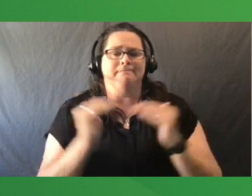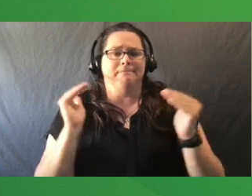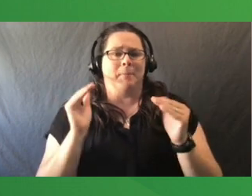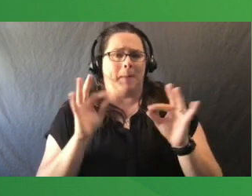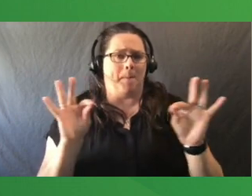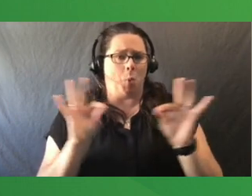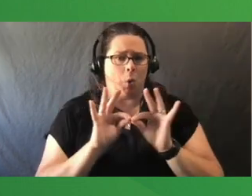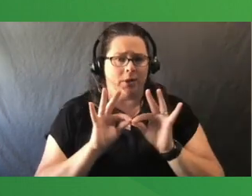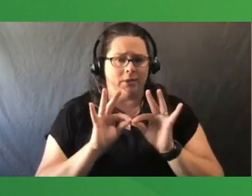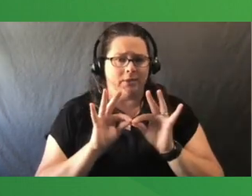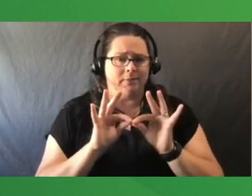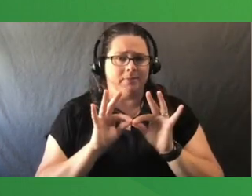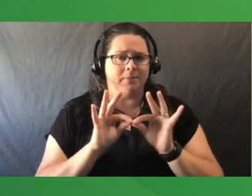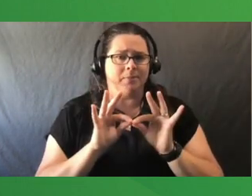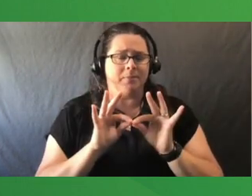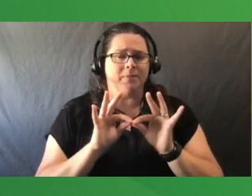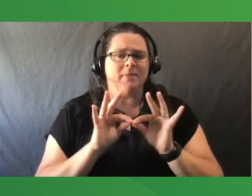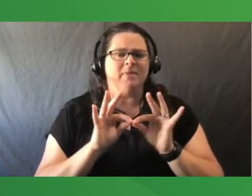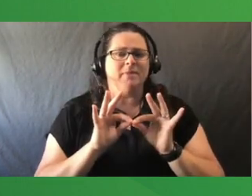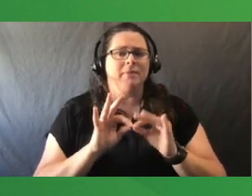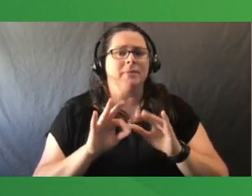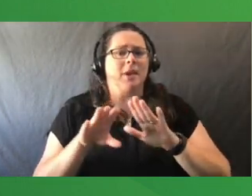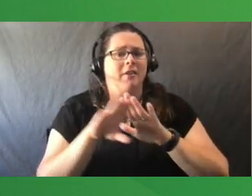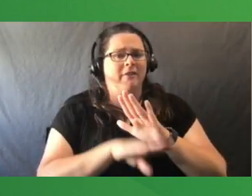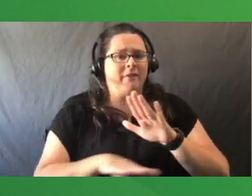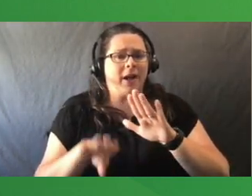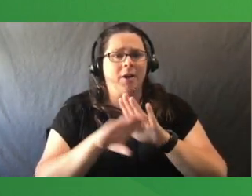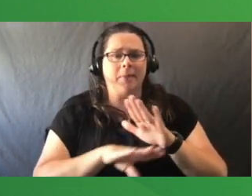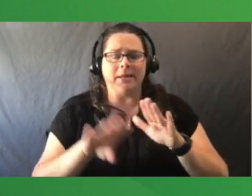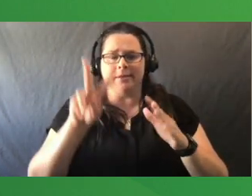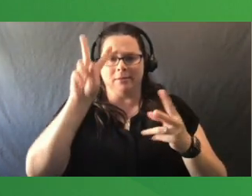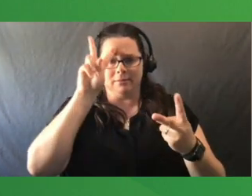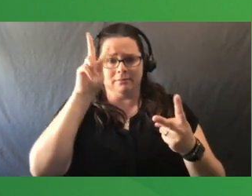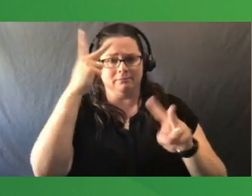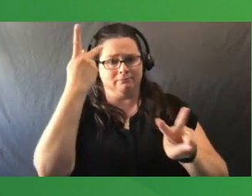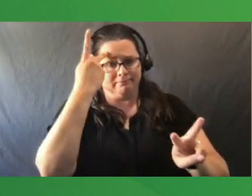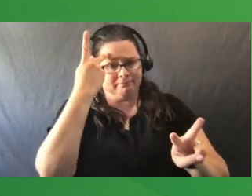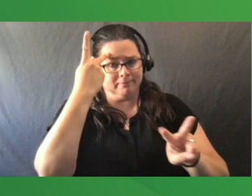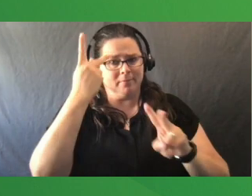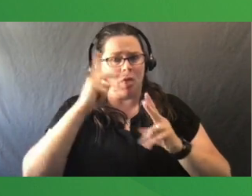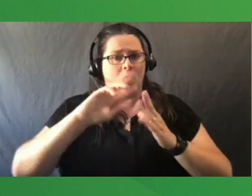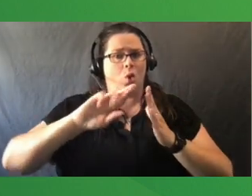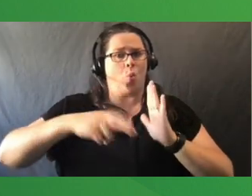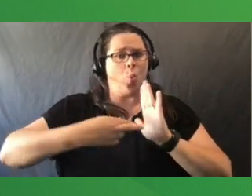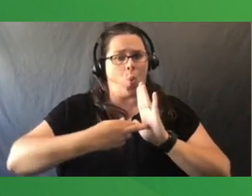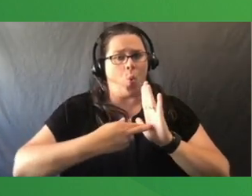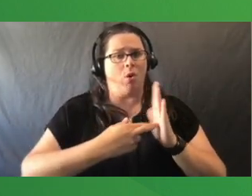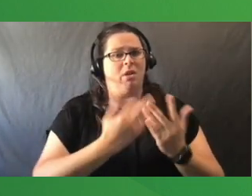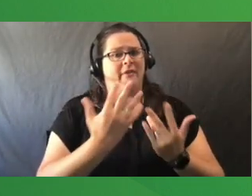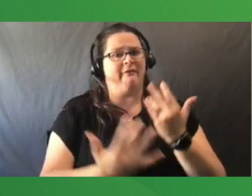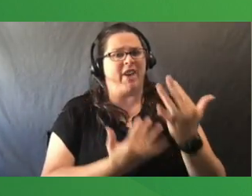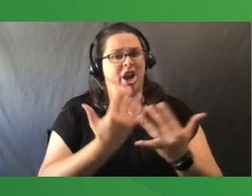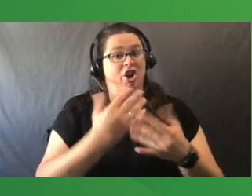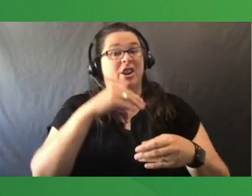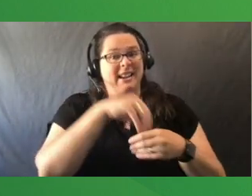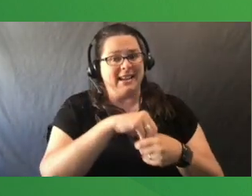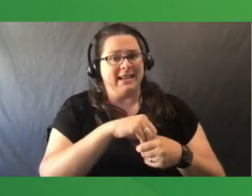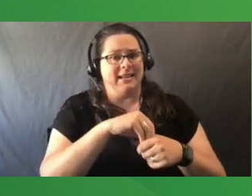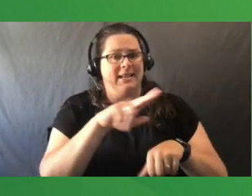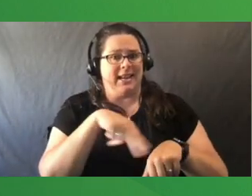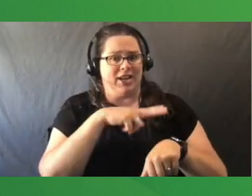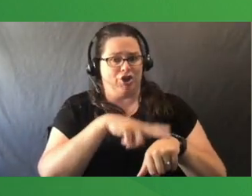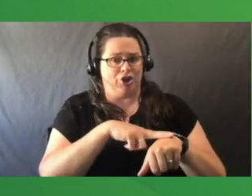A fundamental misunderstanding of the role of fire in nature that's deeply rooted in